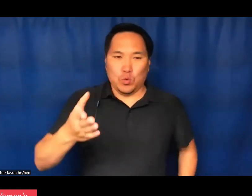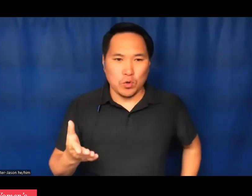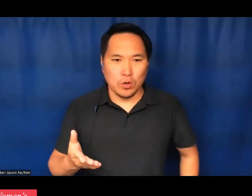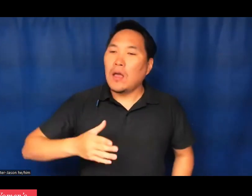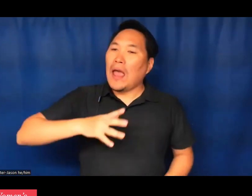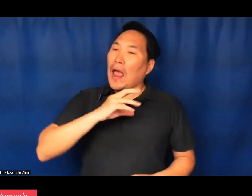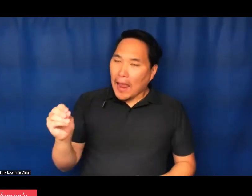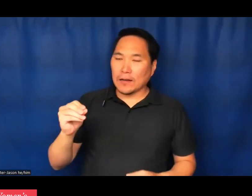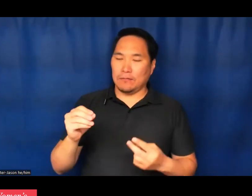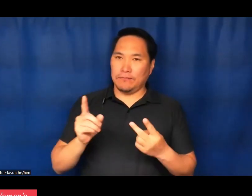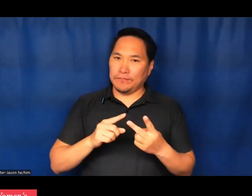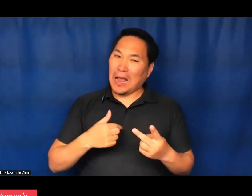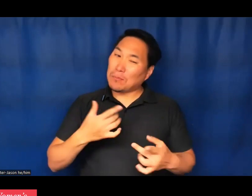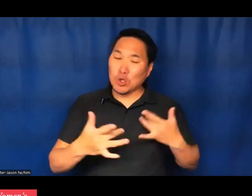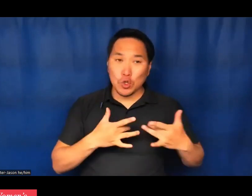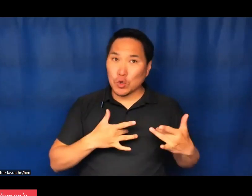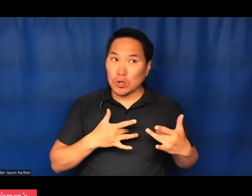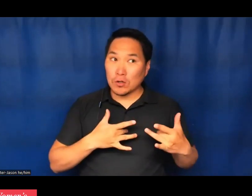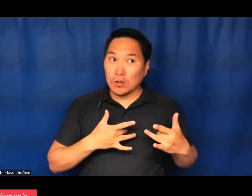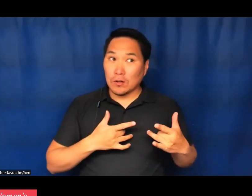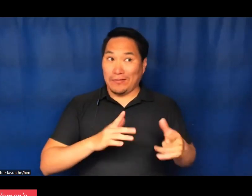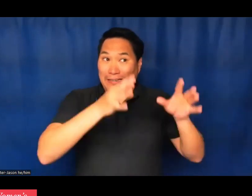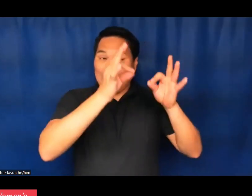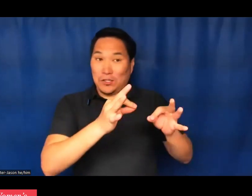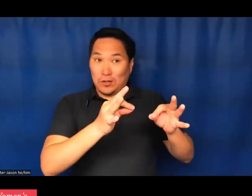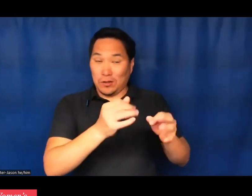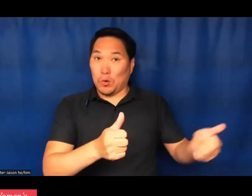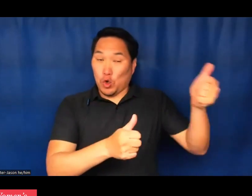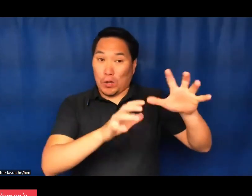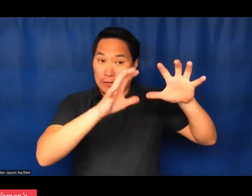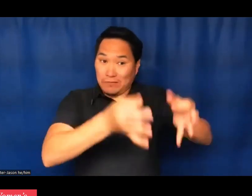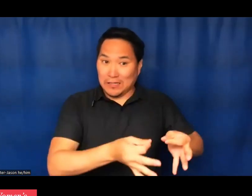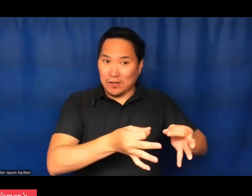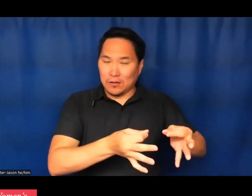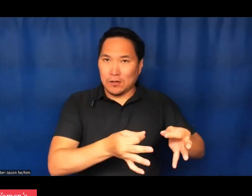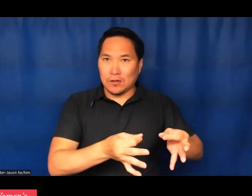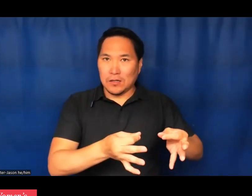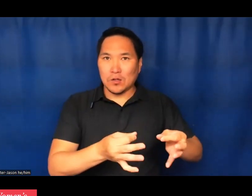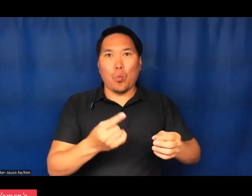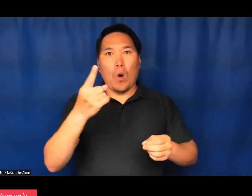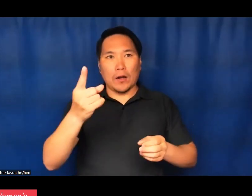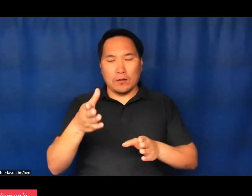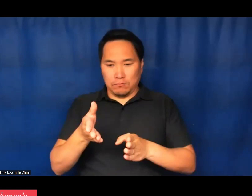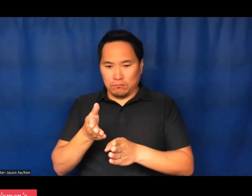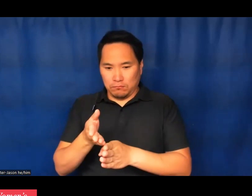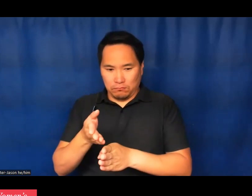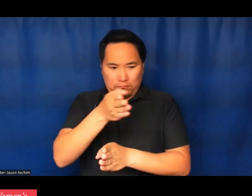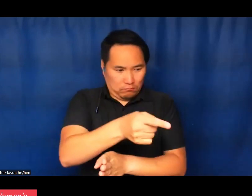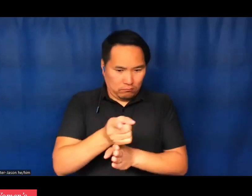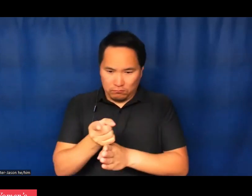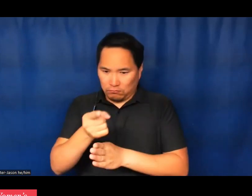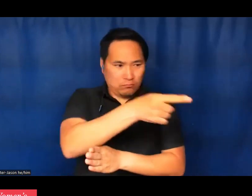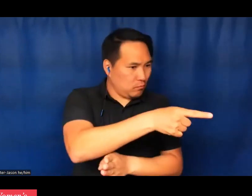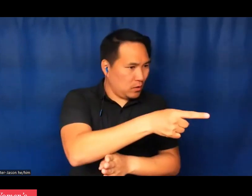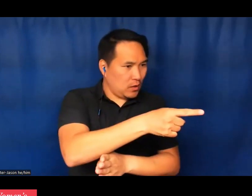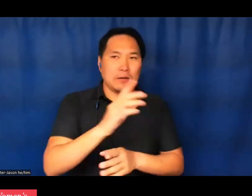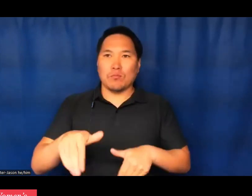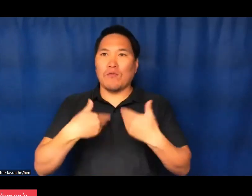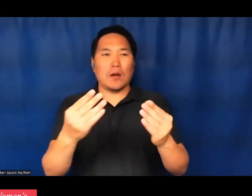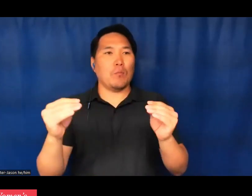concerned that the majority is one more step down the path of the court over privileging